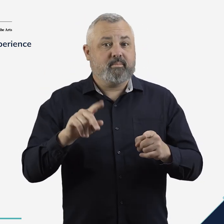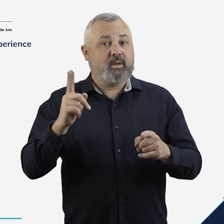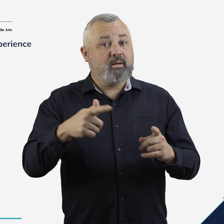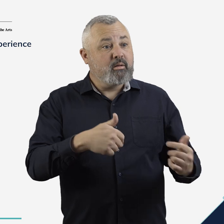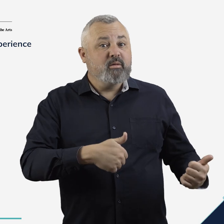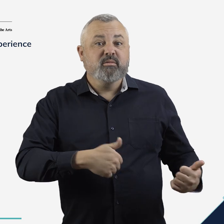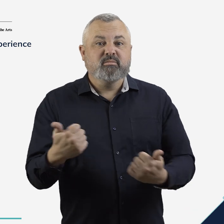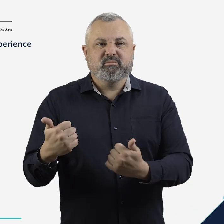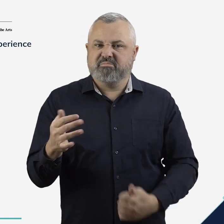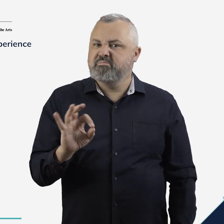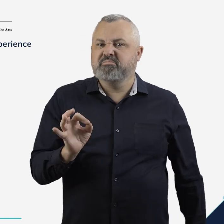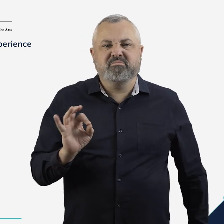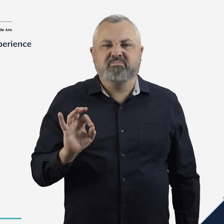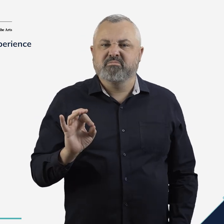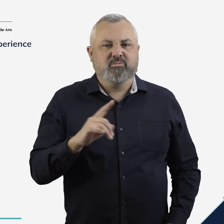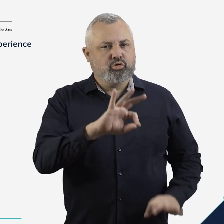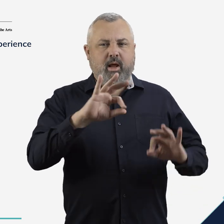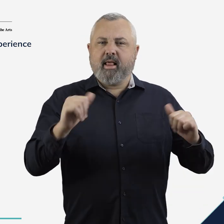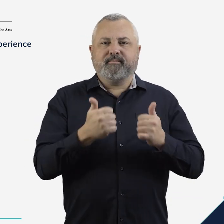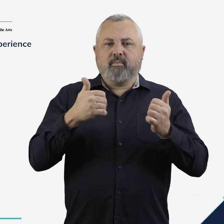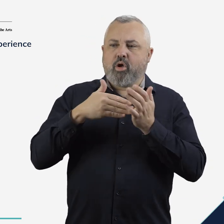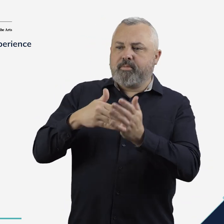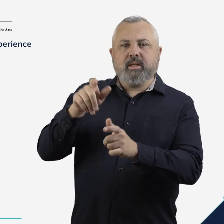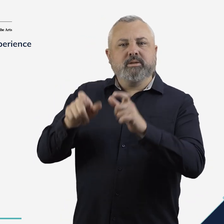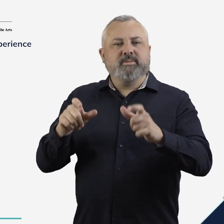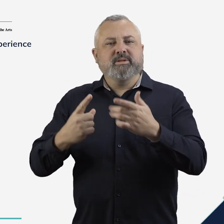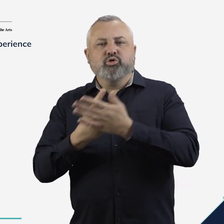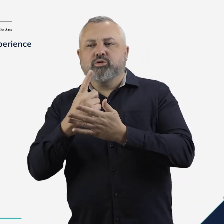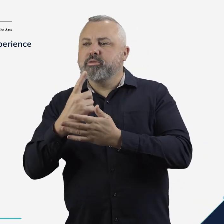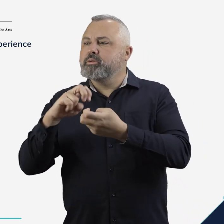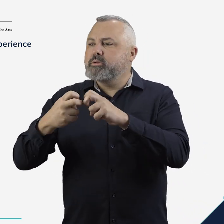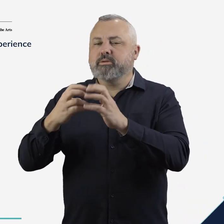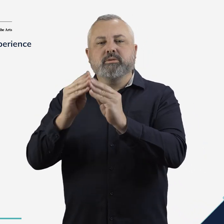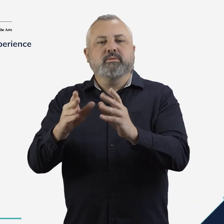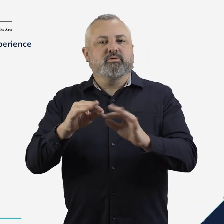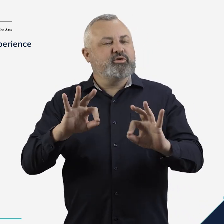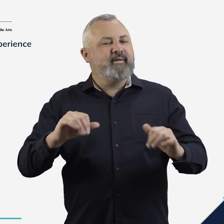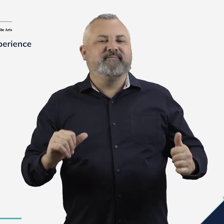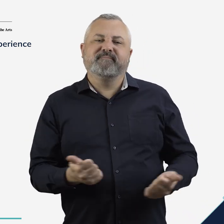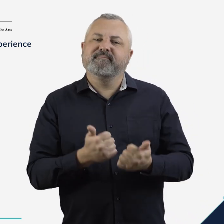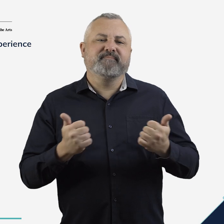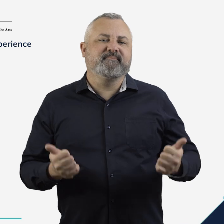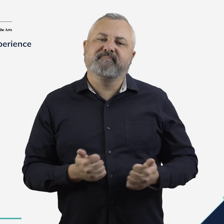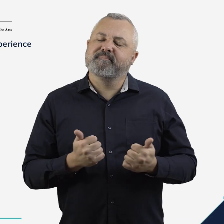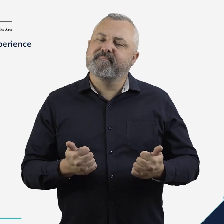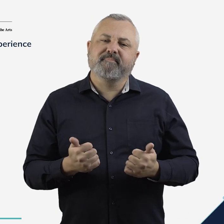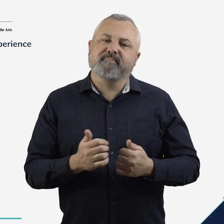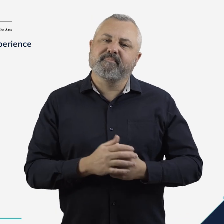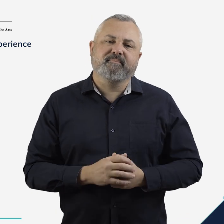is not delivering effective dispute resolution.